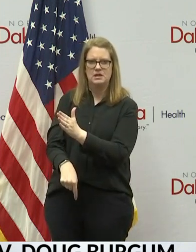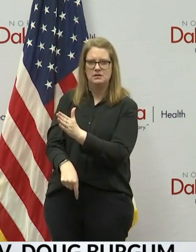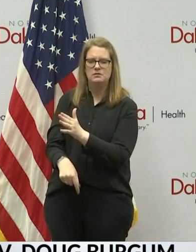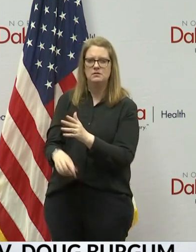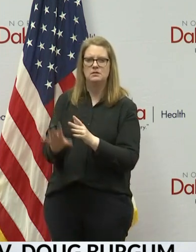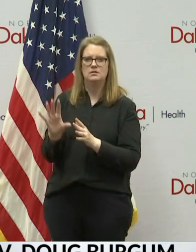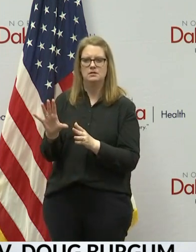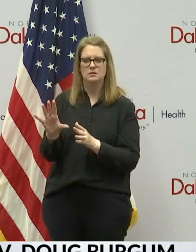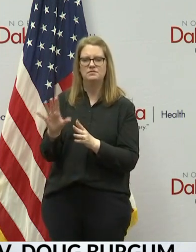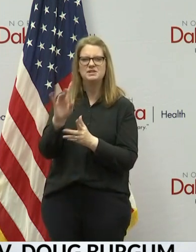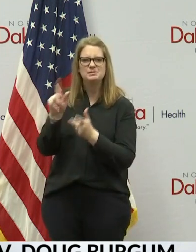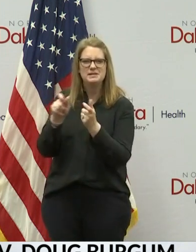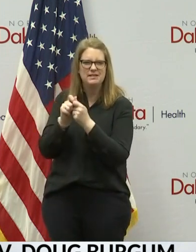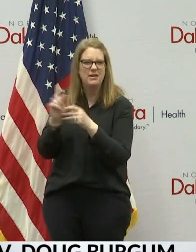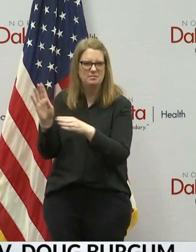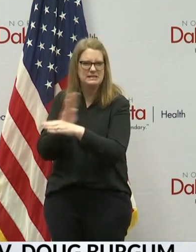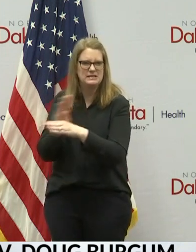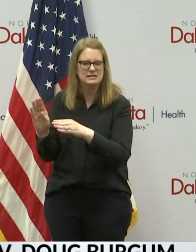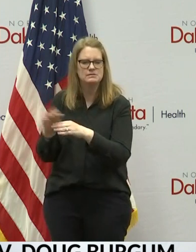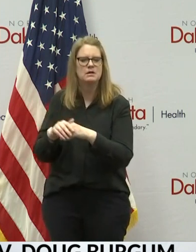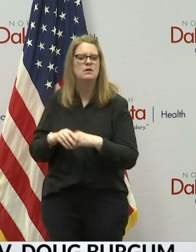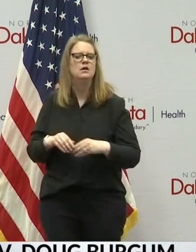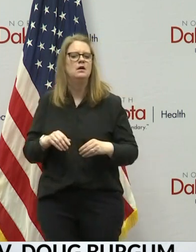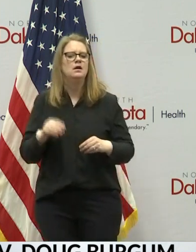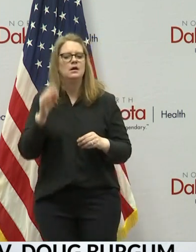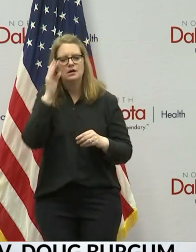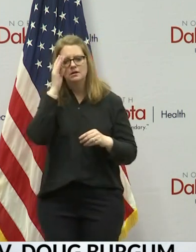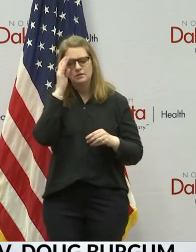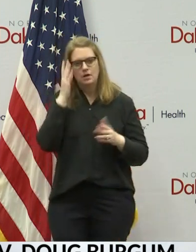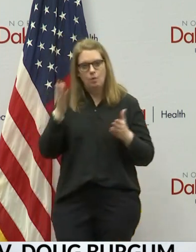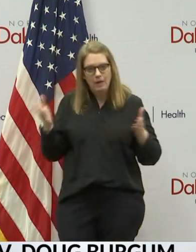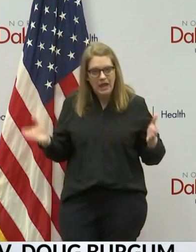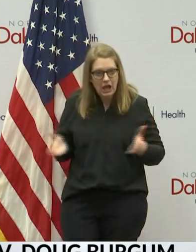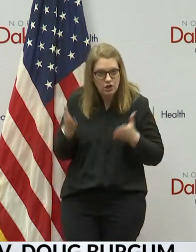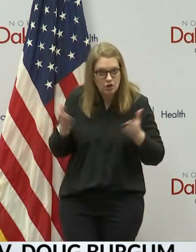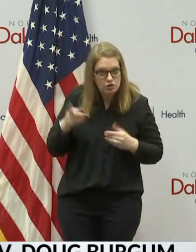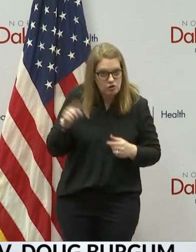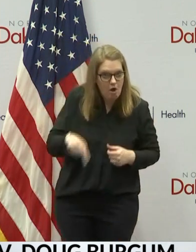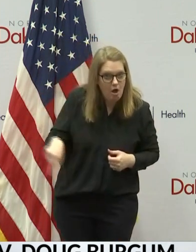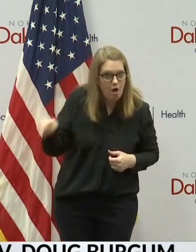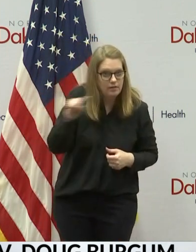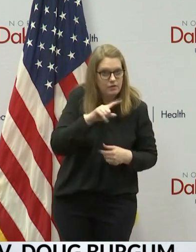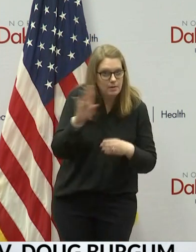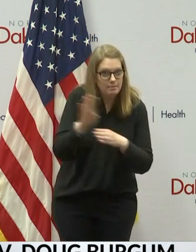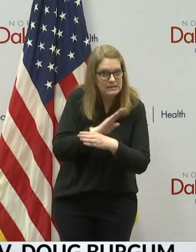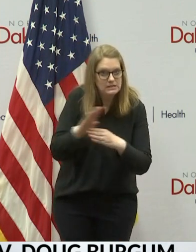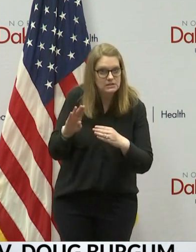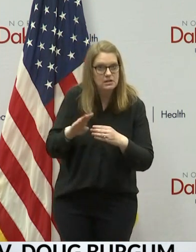EVERYTHING RELATED TO PHYSICAL DISAD DISTANCING, AND THAT IS WEARING MASKS AND WE'LL GO OVER THE